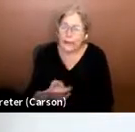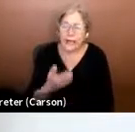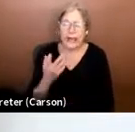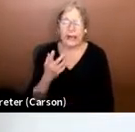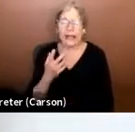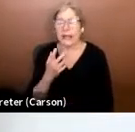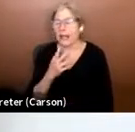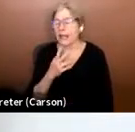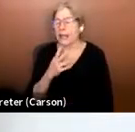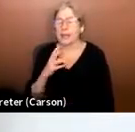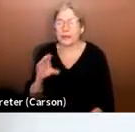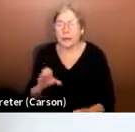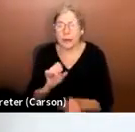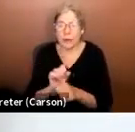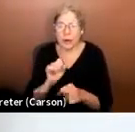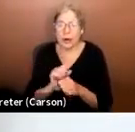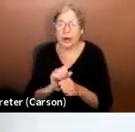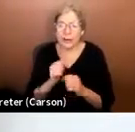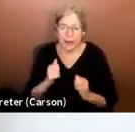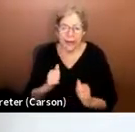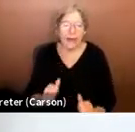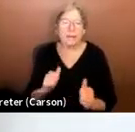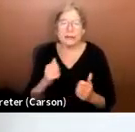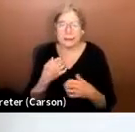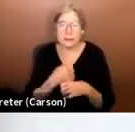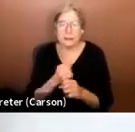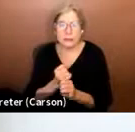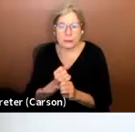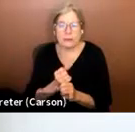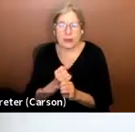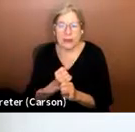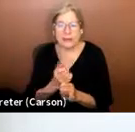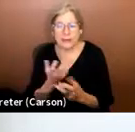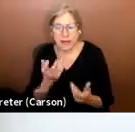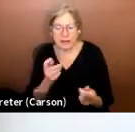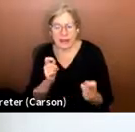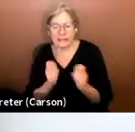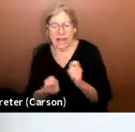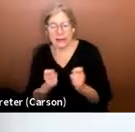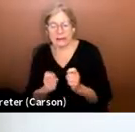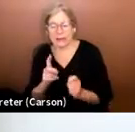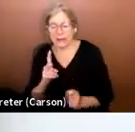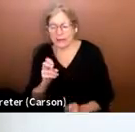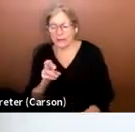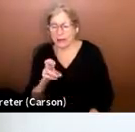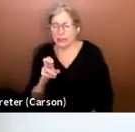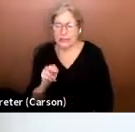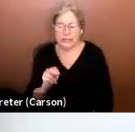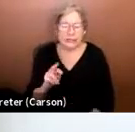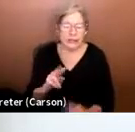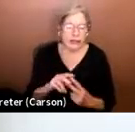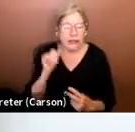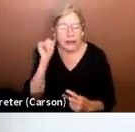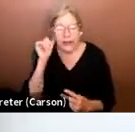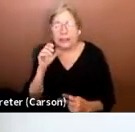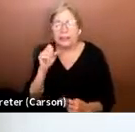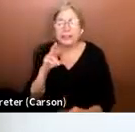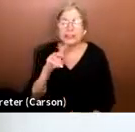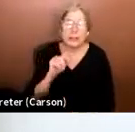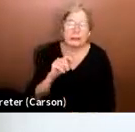in the effort to make these adapted versions be the audio books or script access or whatever it may be. I